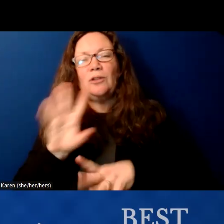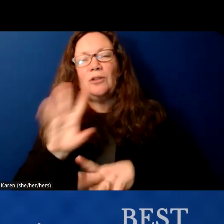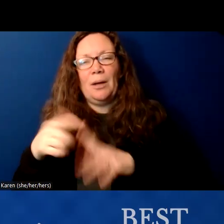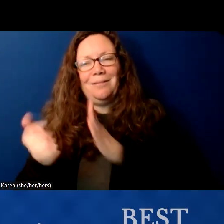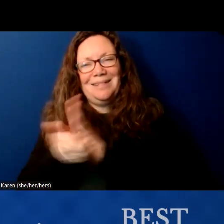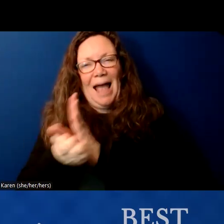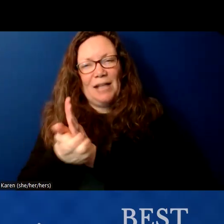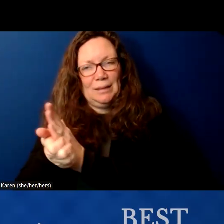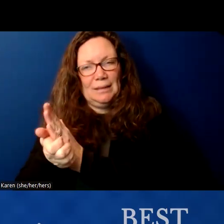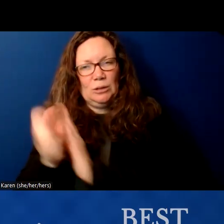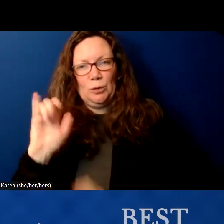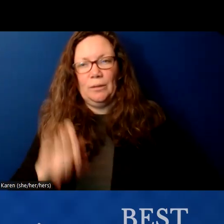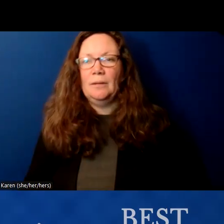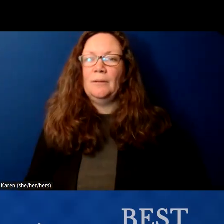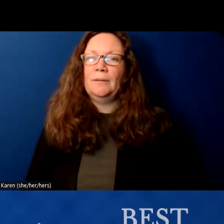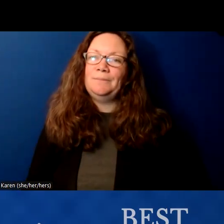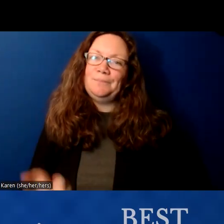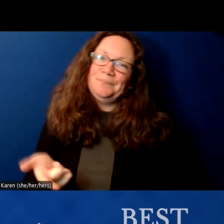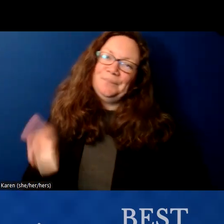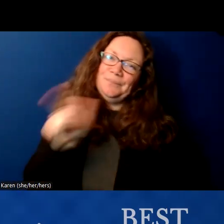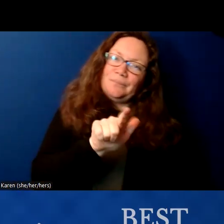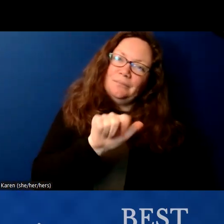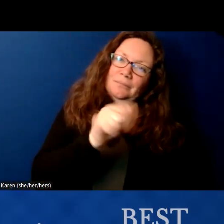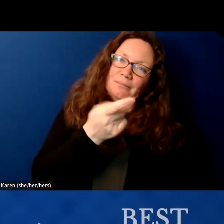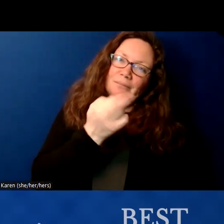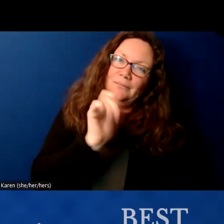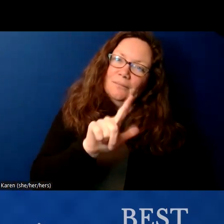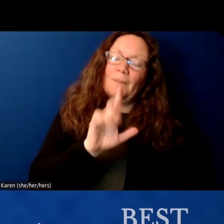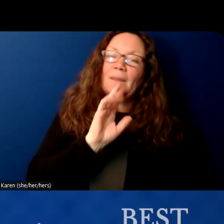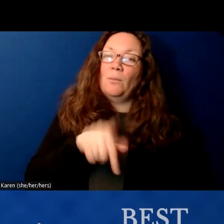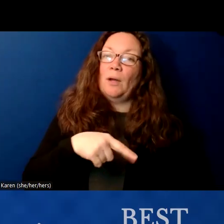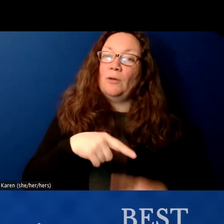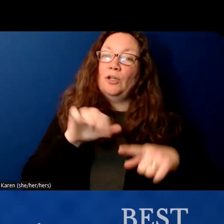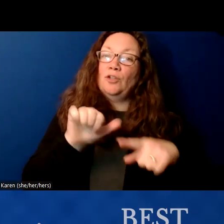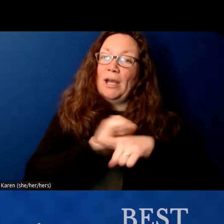And now I'll pass it to April to speak a bit about the training completions and other training events coming up soon.